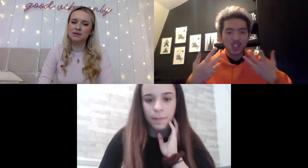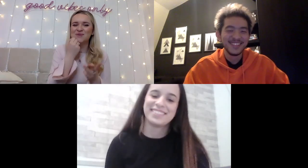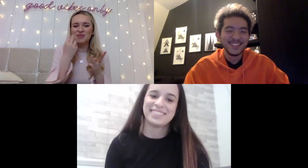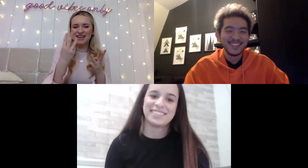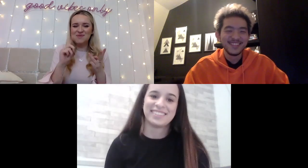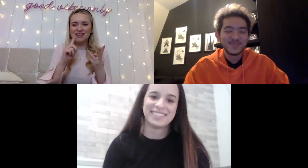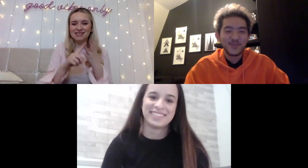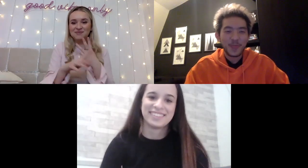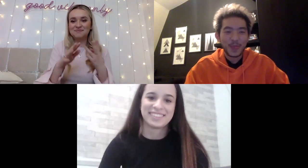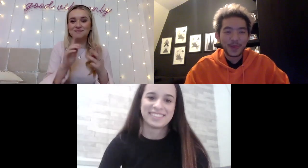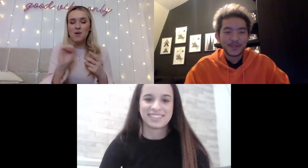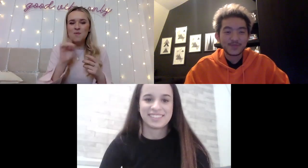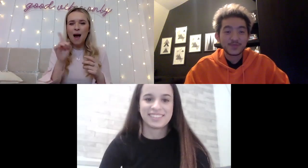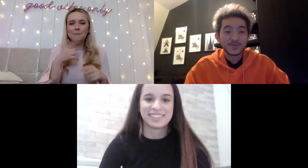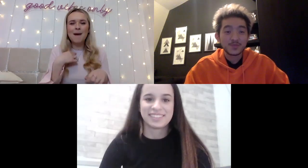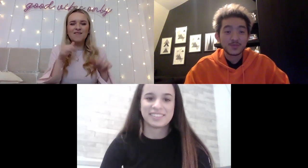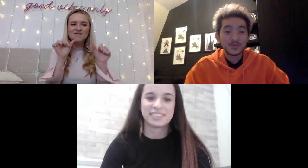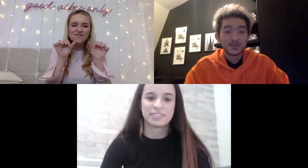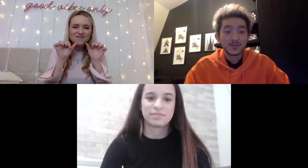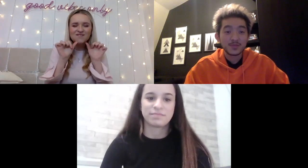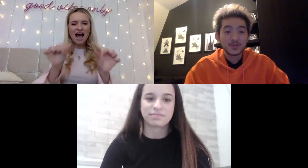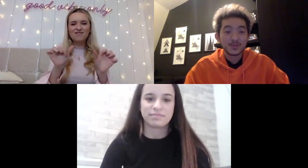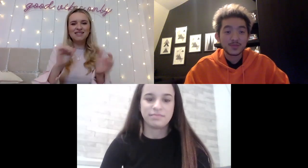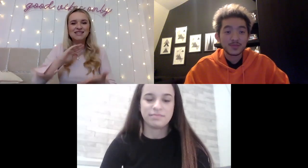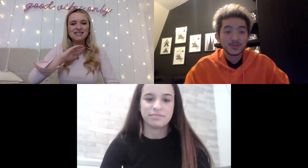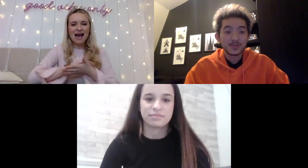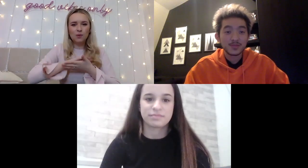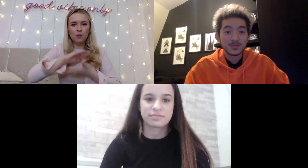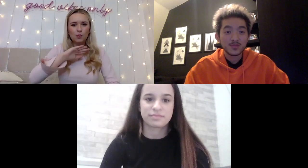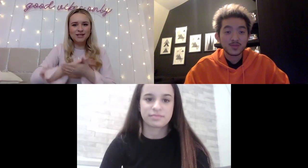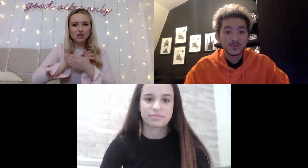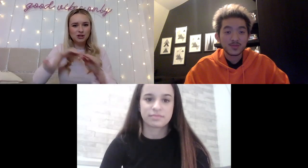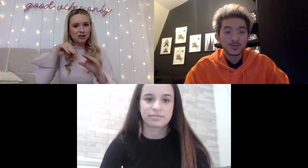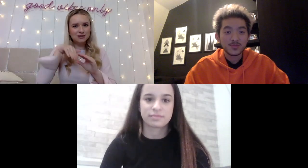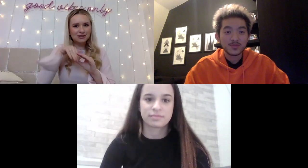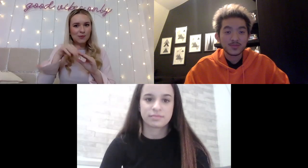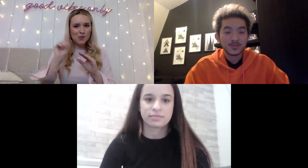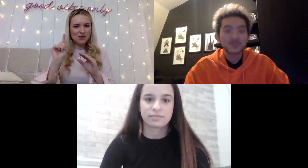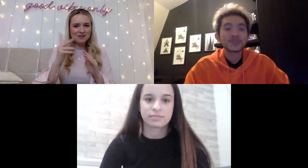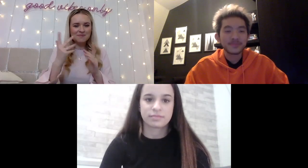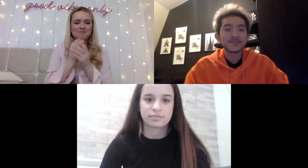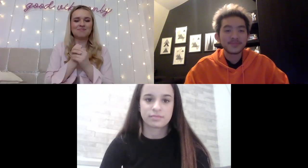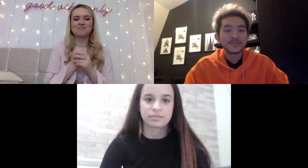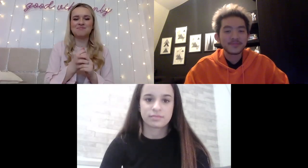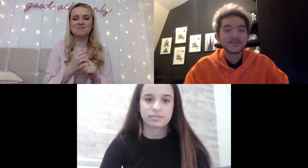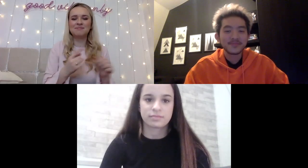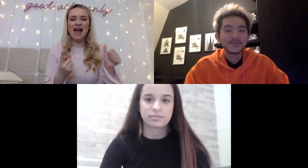Jas: What's my favourite type of sandwich?